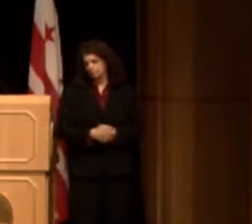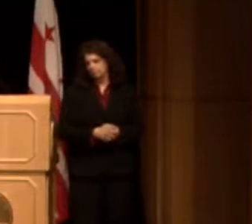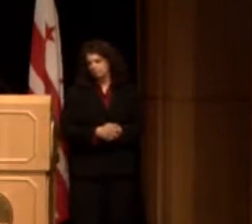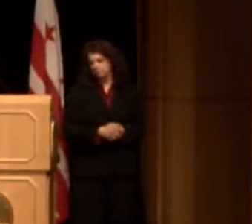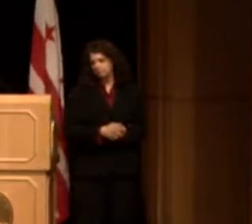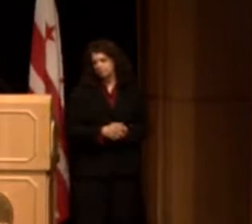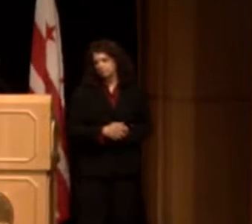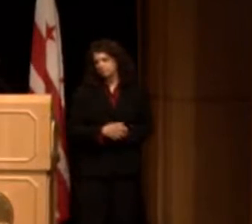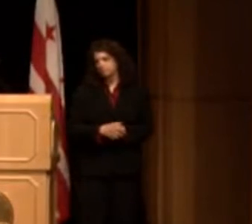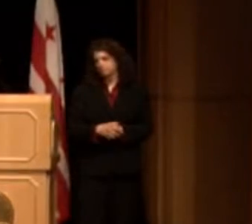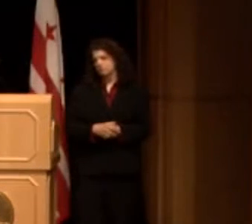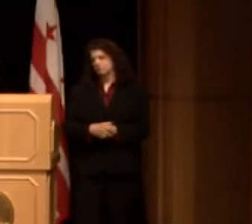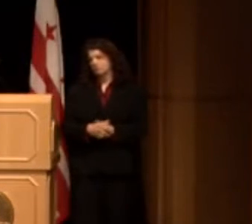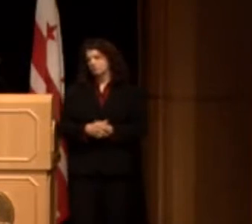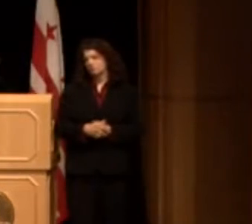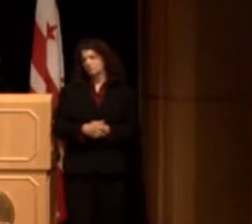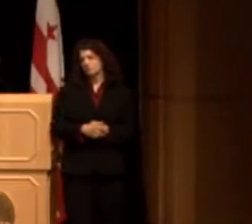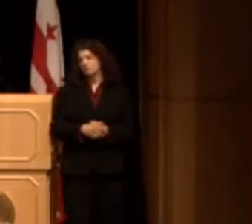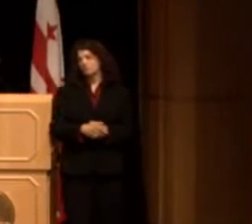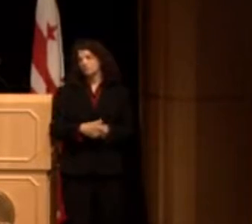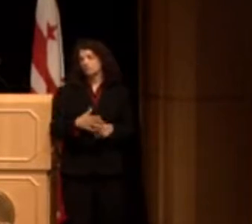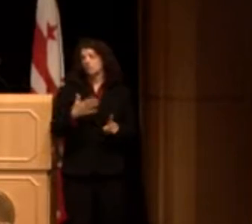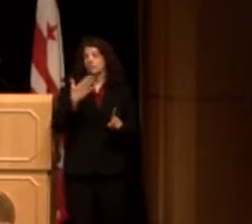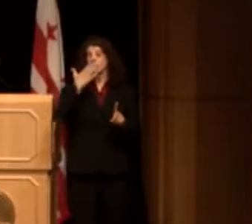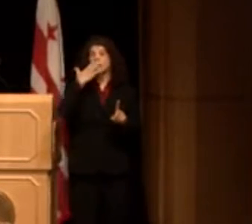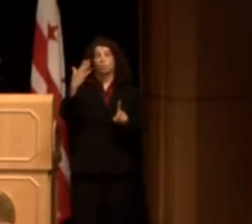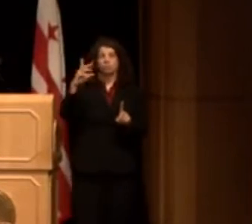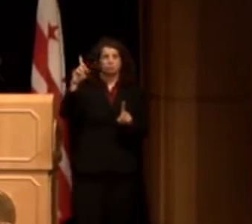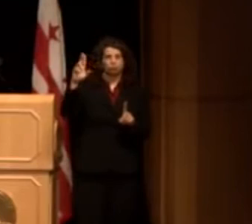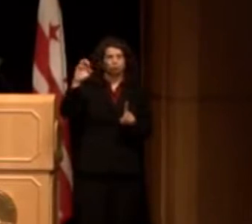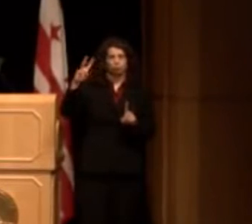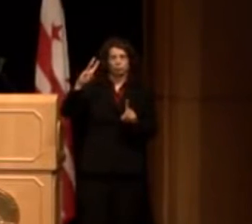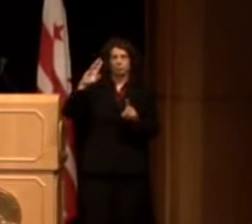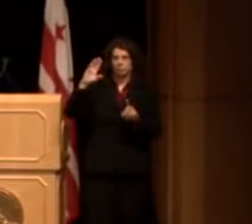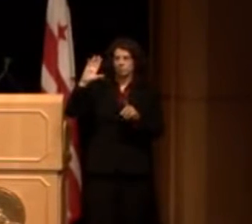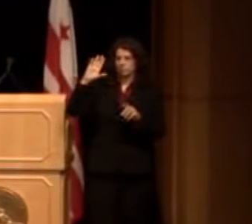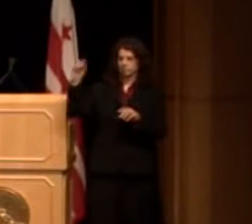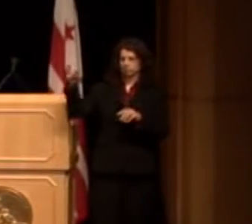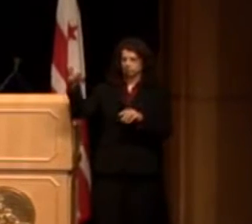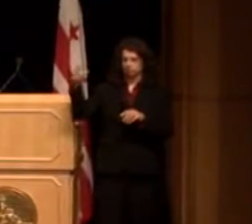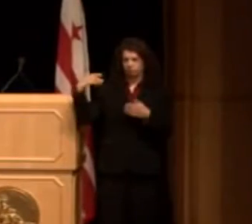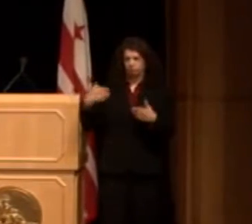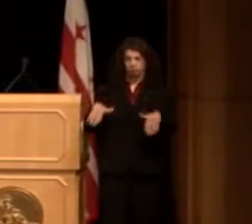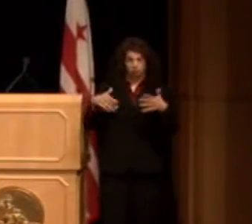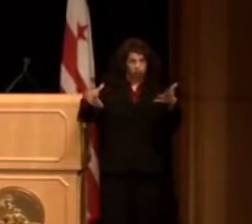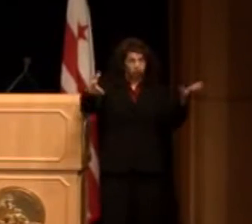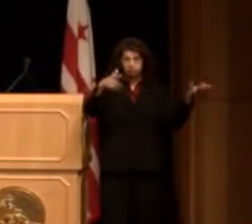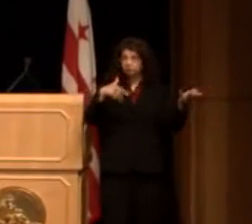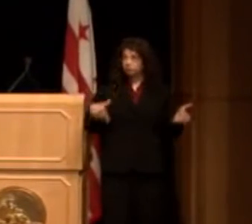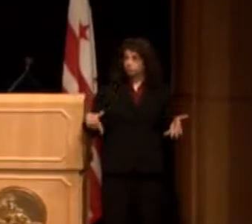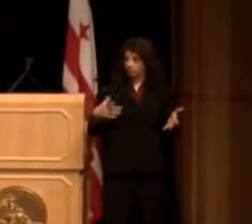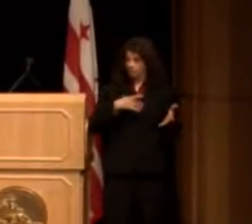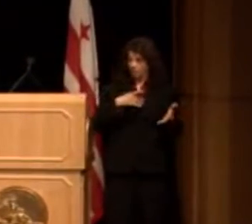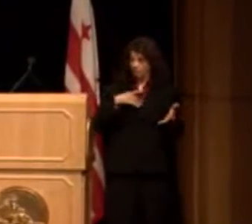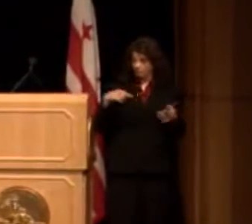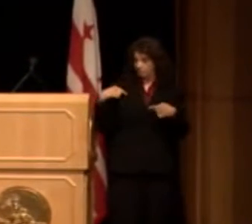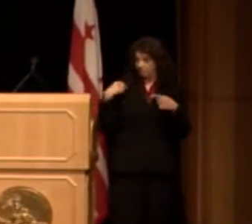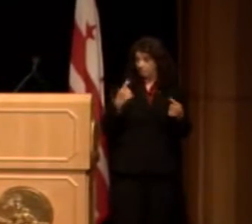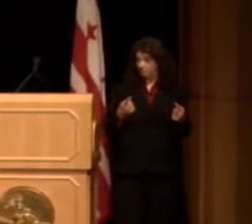RONALD REAGAN BUILDING FOR HOSTING US HERE. HOW DO PEOPLE LIKE THIS SPACE, HUH? THIS SPACE IS AWESOME. I WANT TO THANK YOU ALL FOR